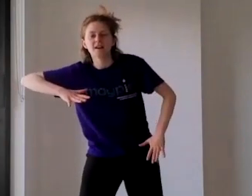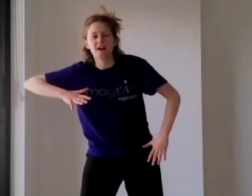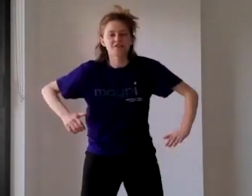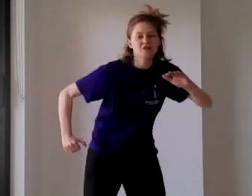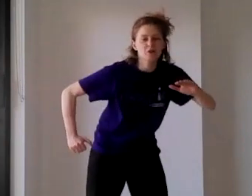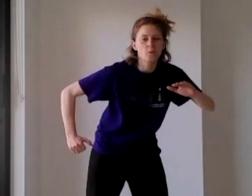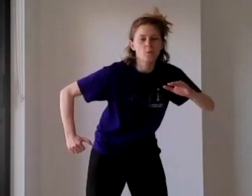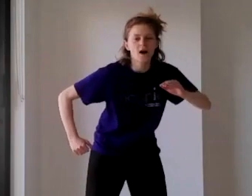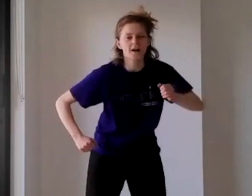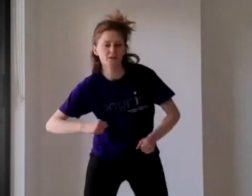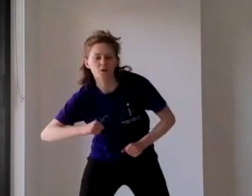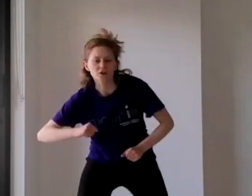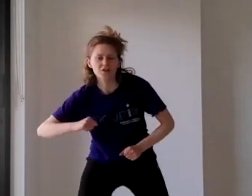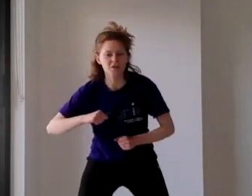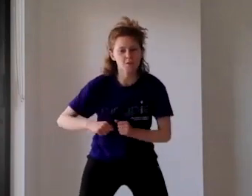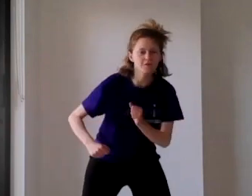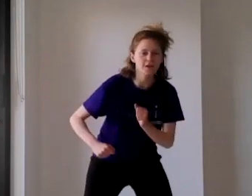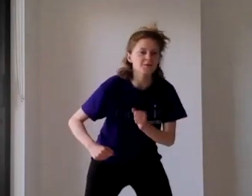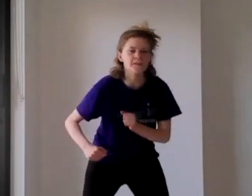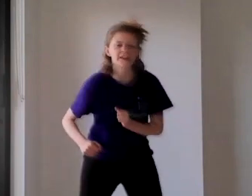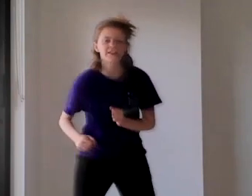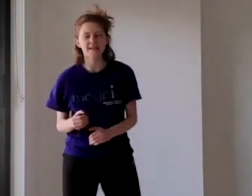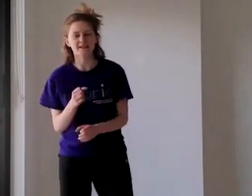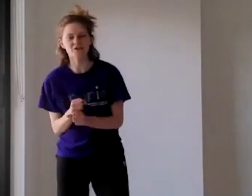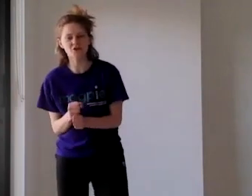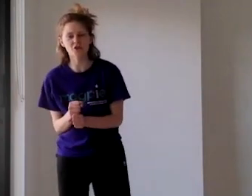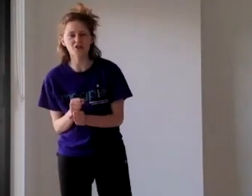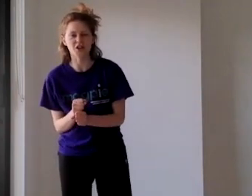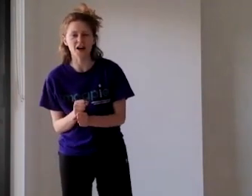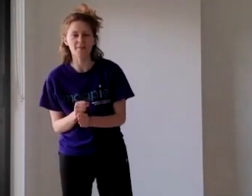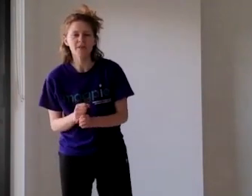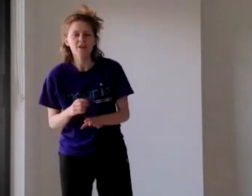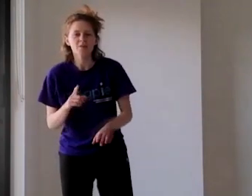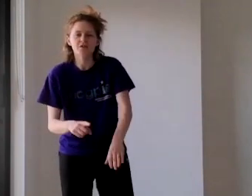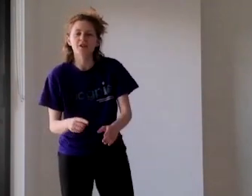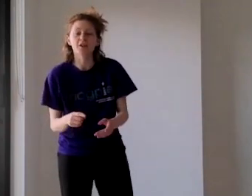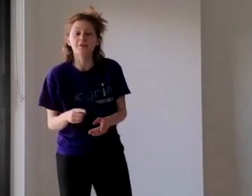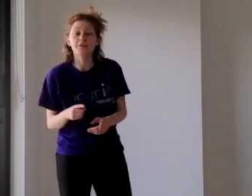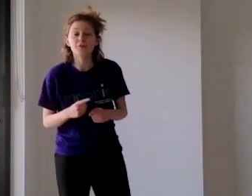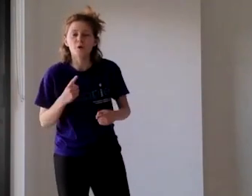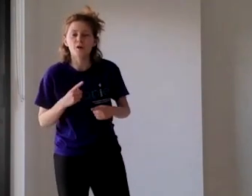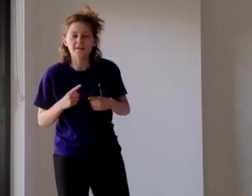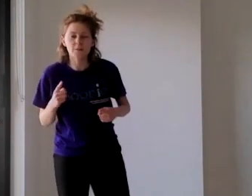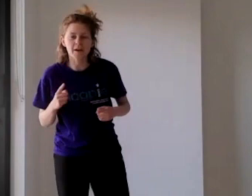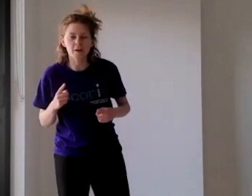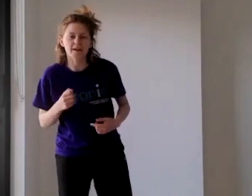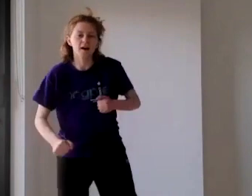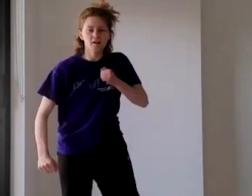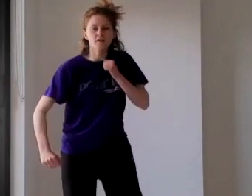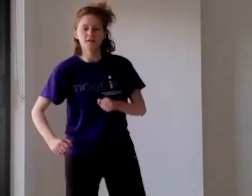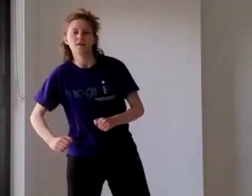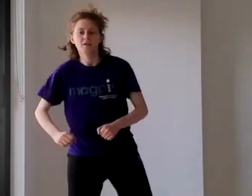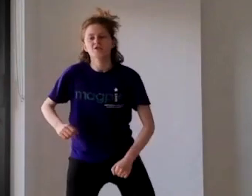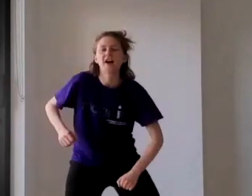i just took one or two of those beats and georgia was doing a few more a little bit quicker trying